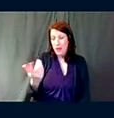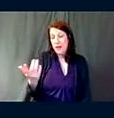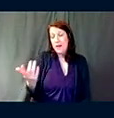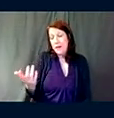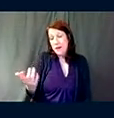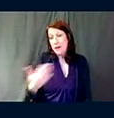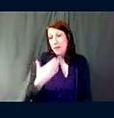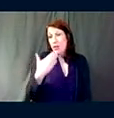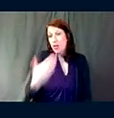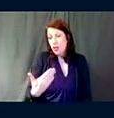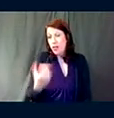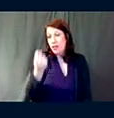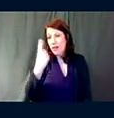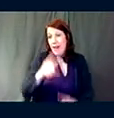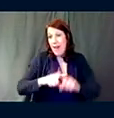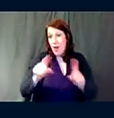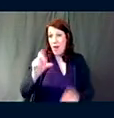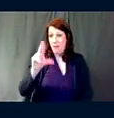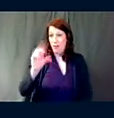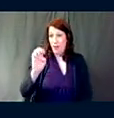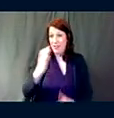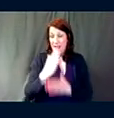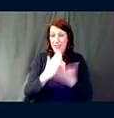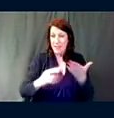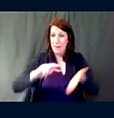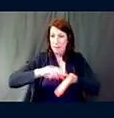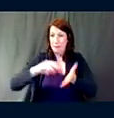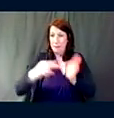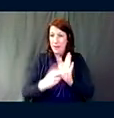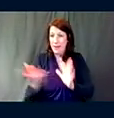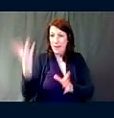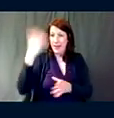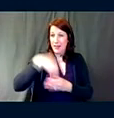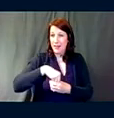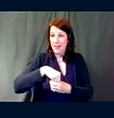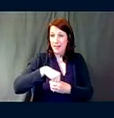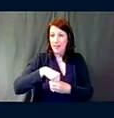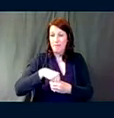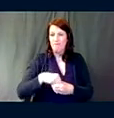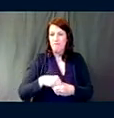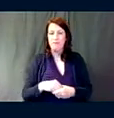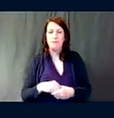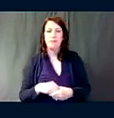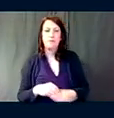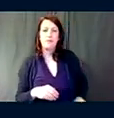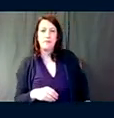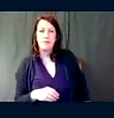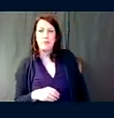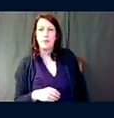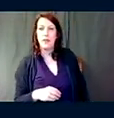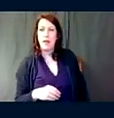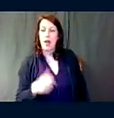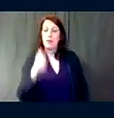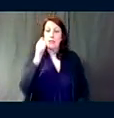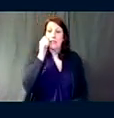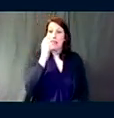THAT WOULD BE GOOD. HOWEVER, RACE DOES HAVE SOME MEANING TO IT. I'LL TALK ABOUT THAT IN A